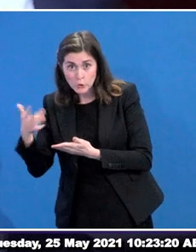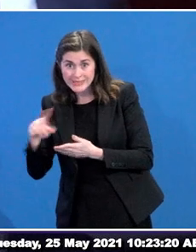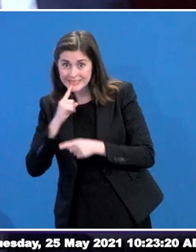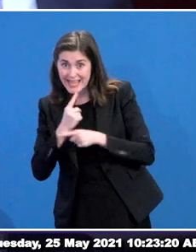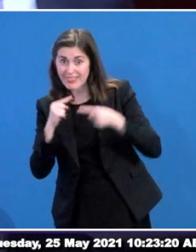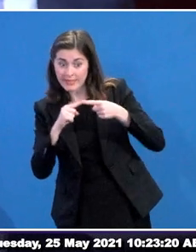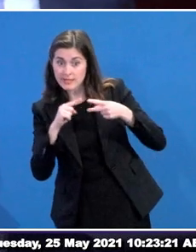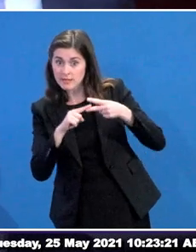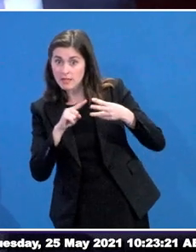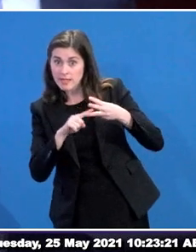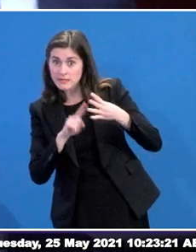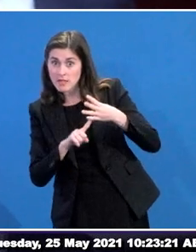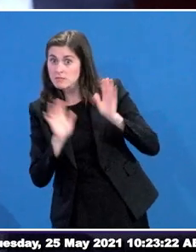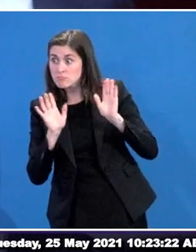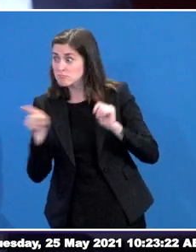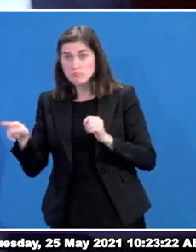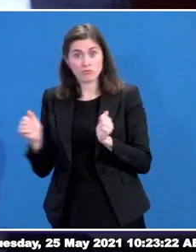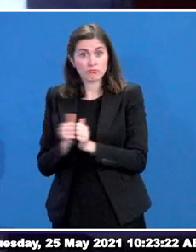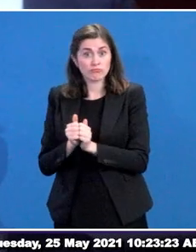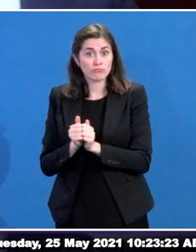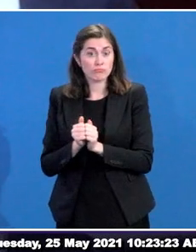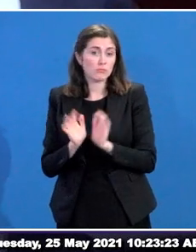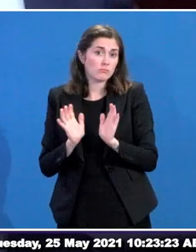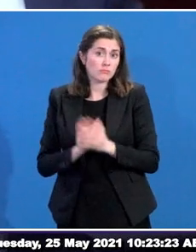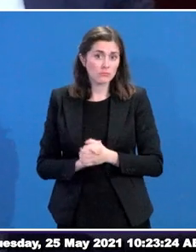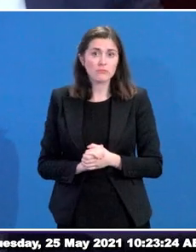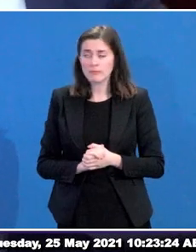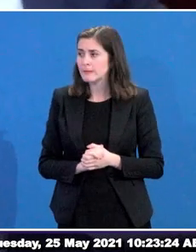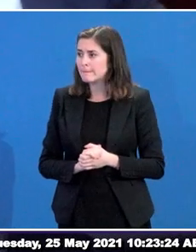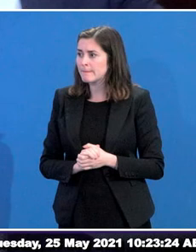there was no corrections that were made. We will identify those documents.